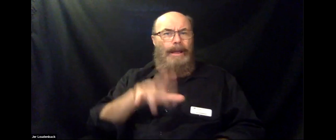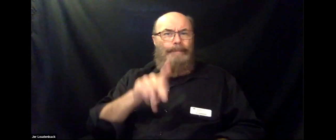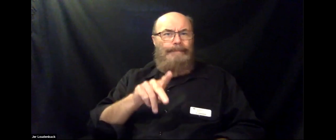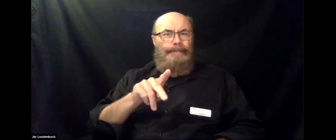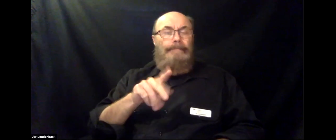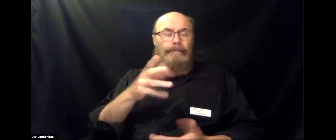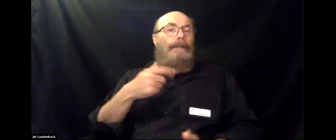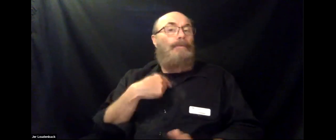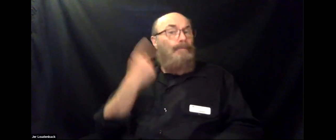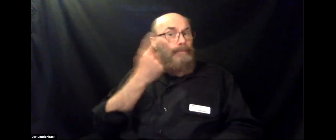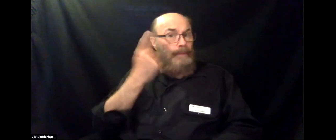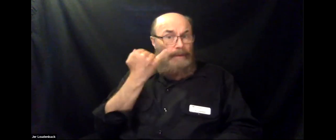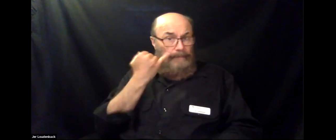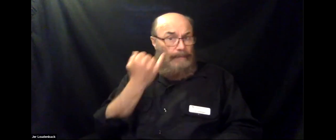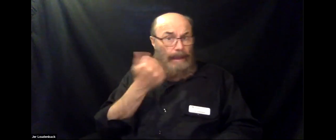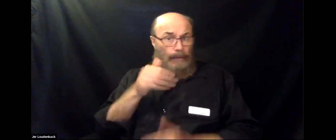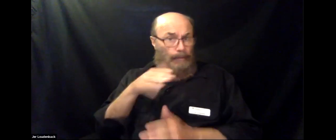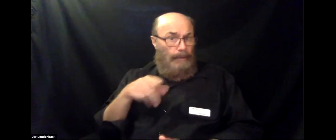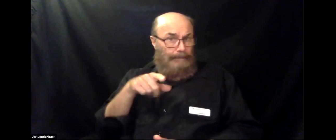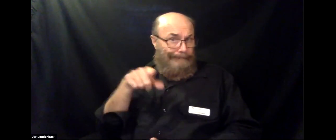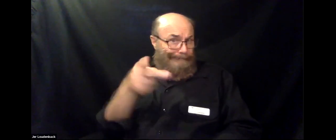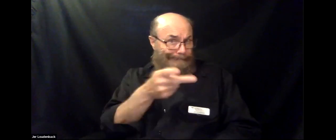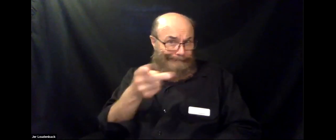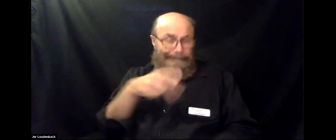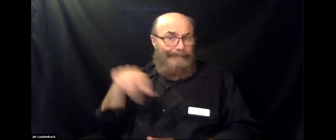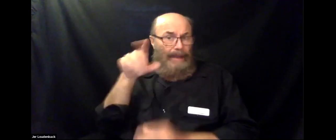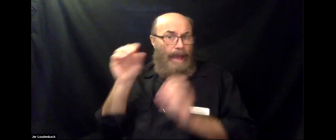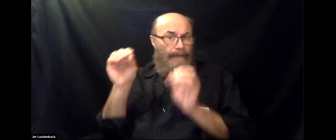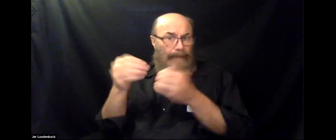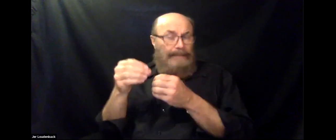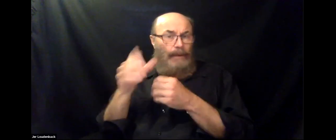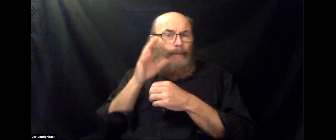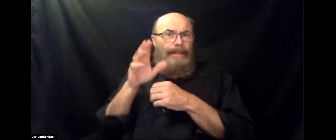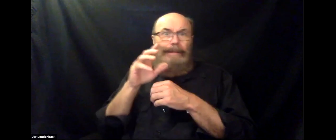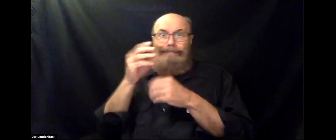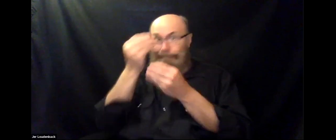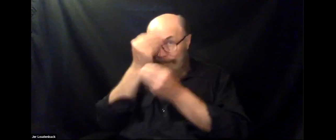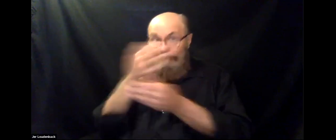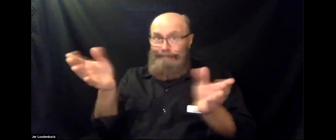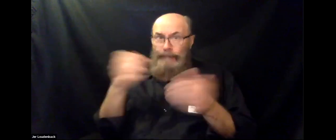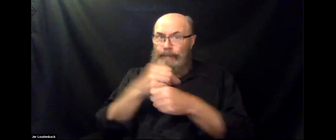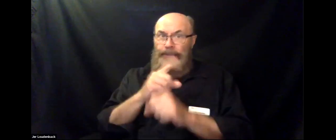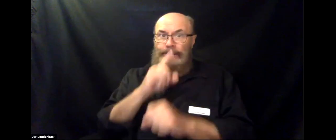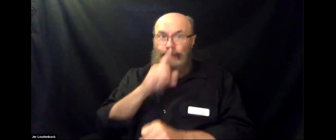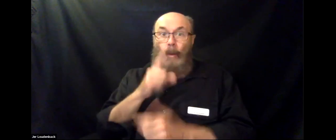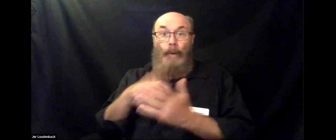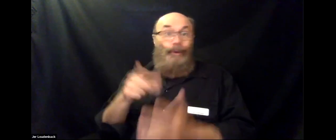and end up being awkward and hanging up on me. Is it go going to be the effort of your office to